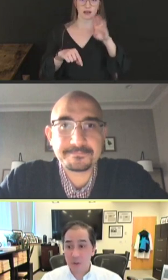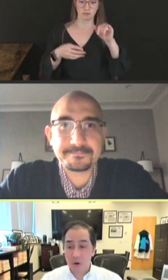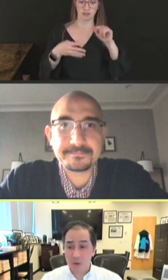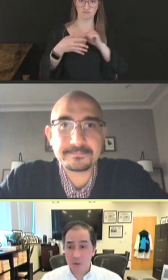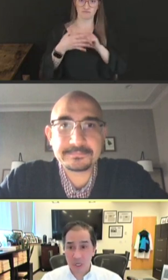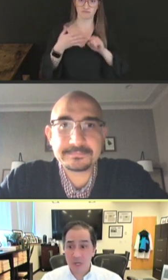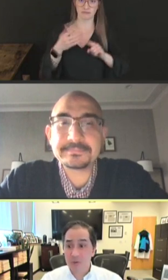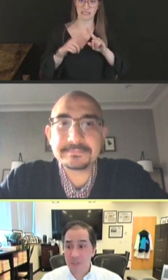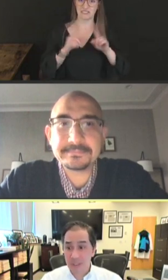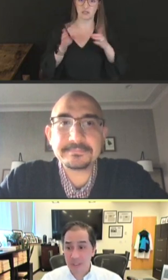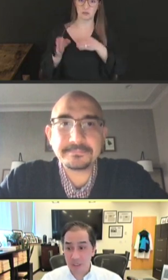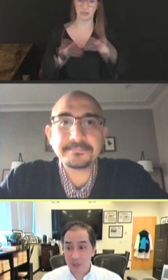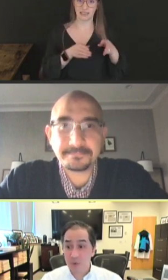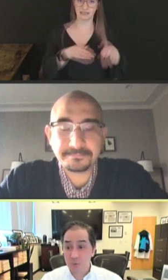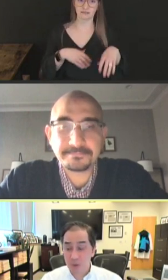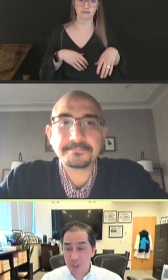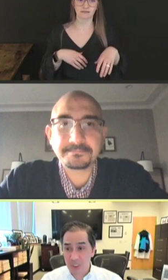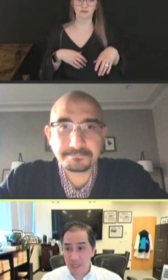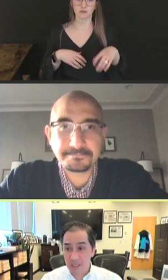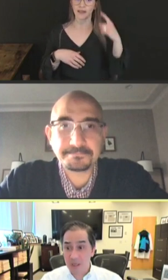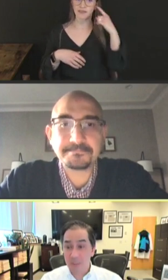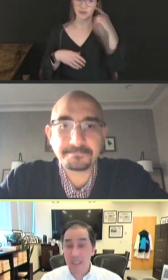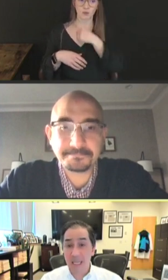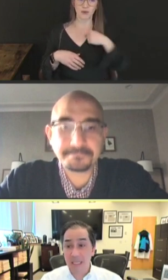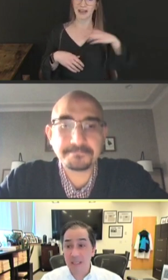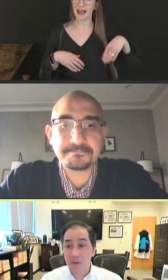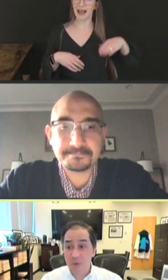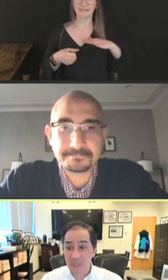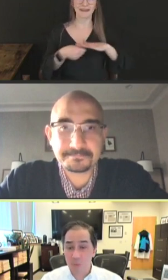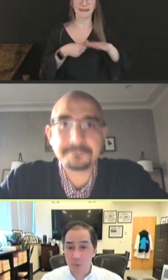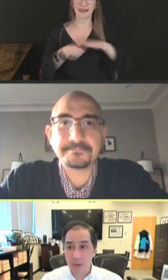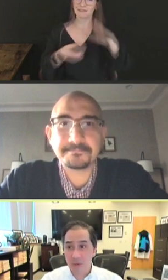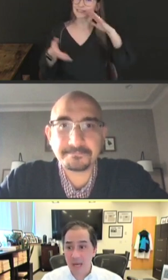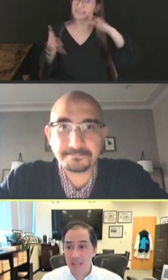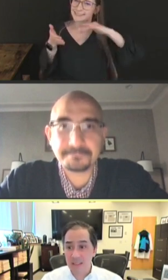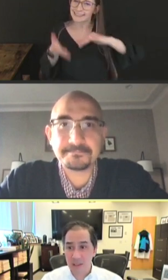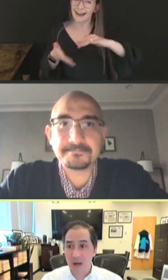are largely understudied and underappreciated, but likely the reason why we're not seeing our